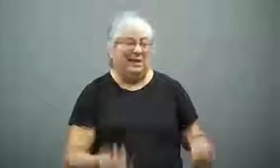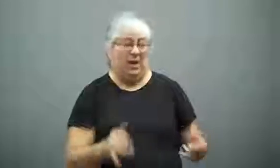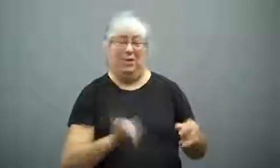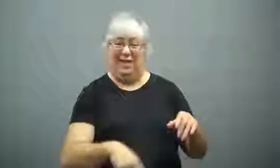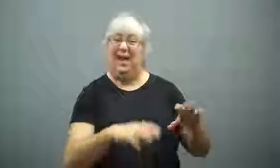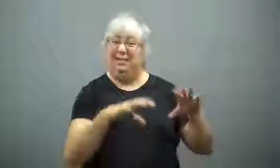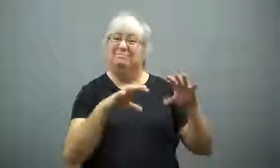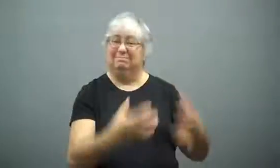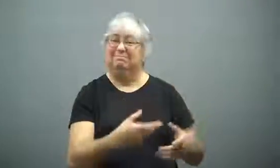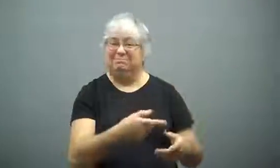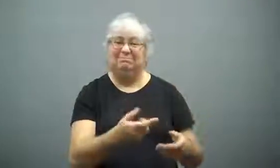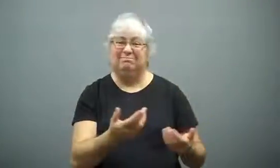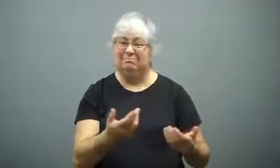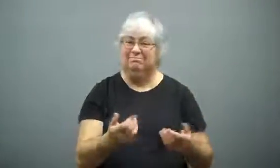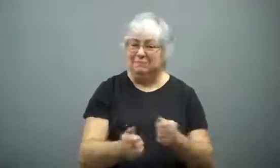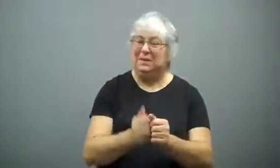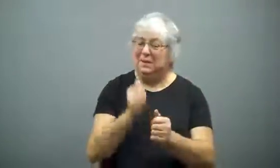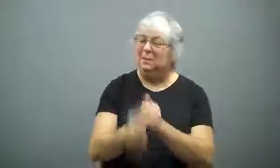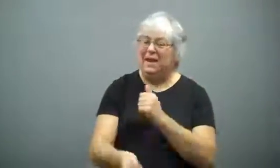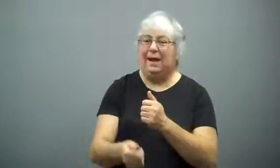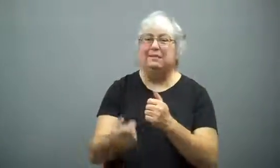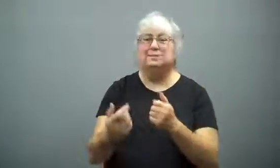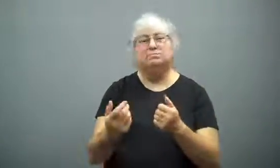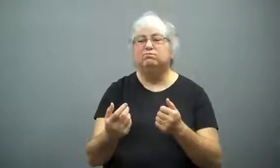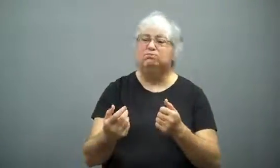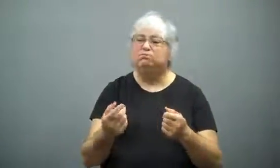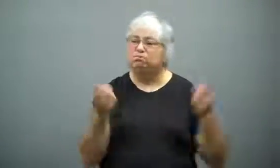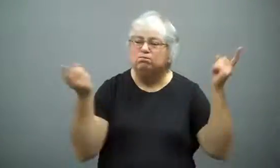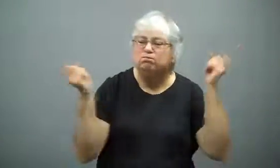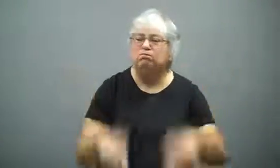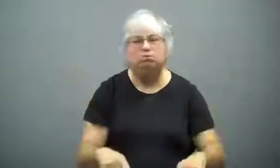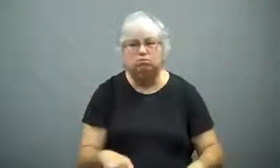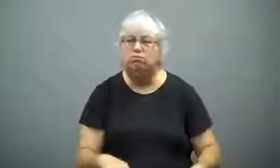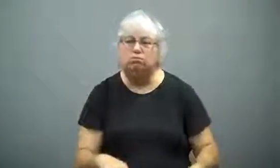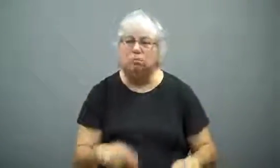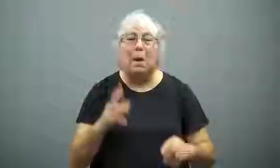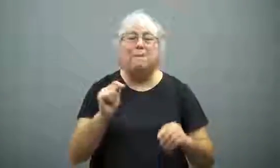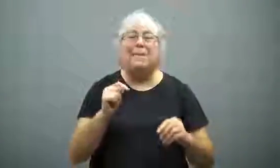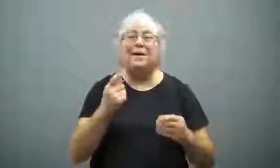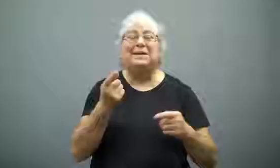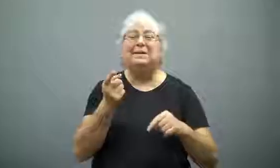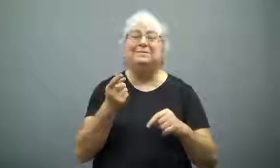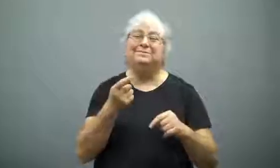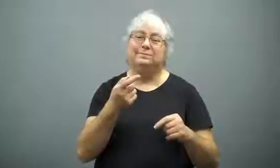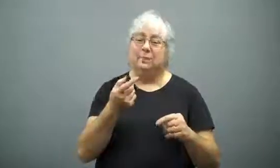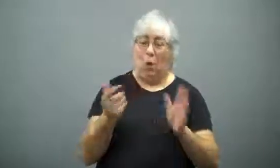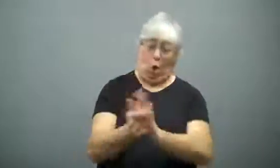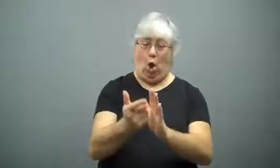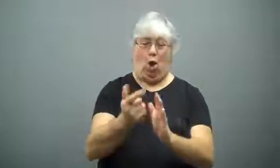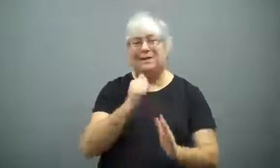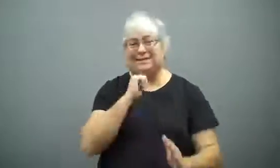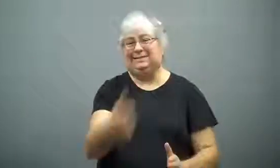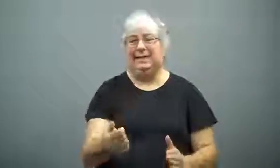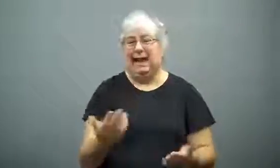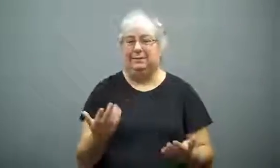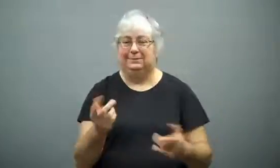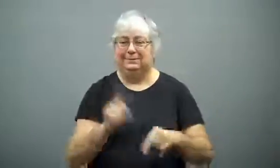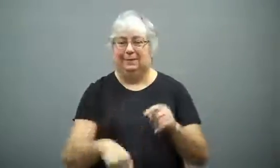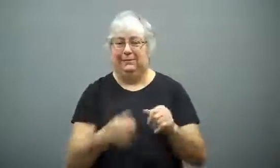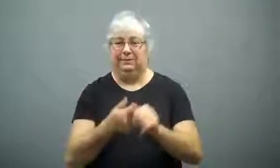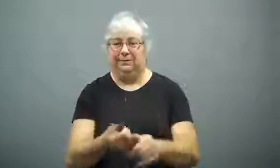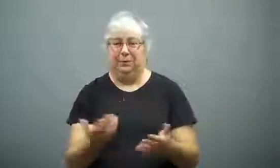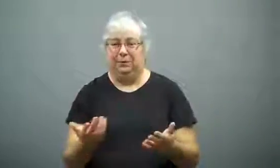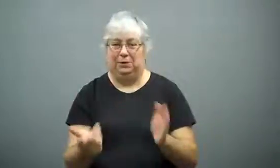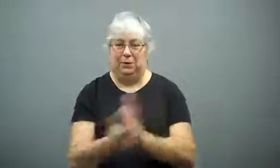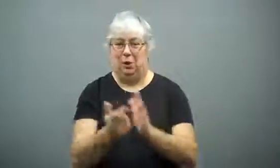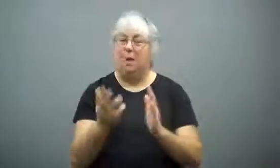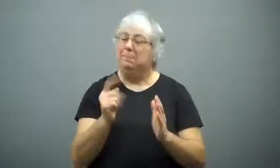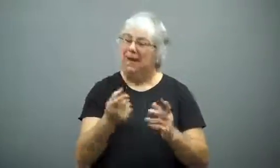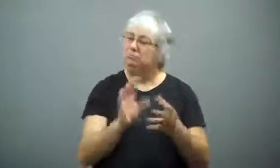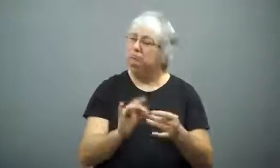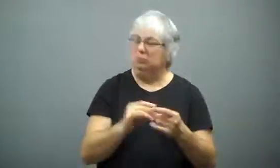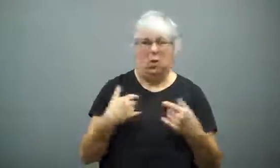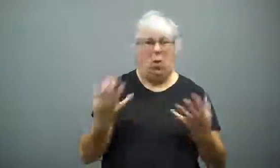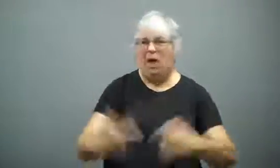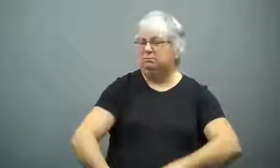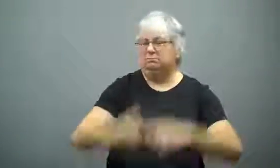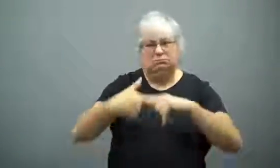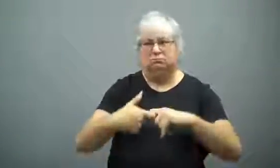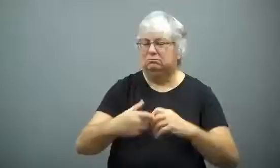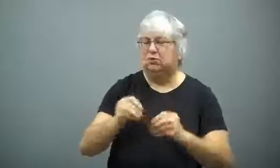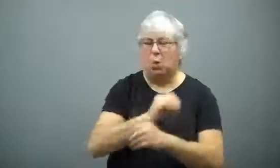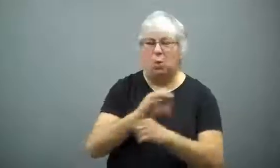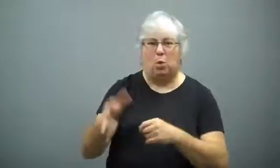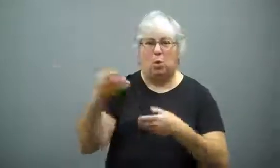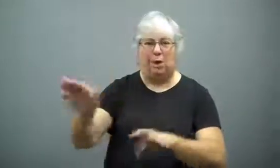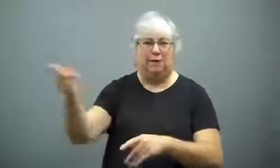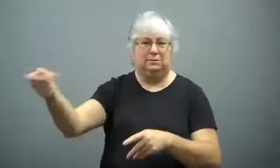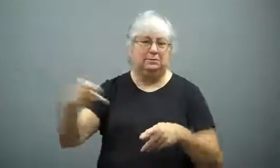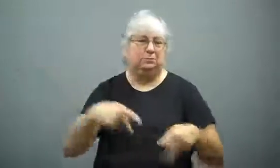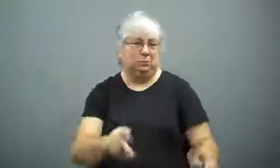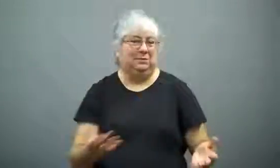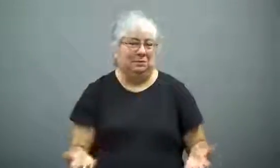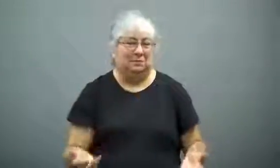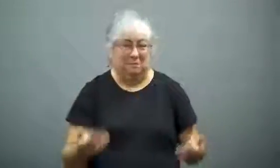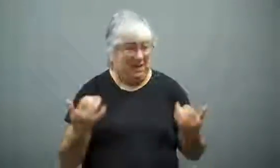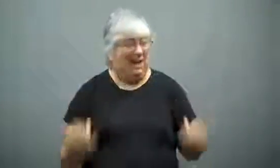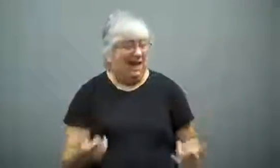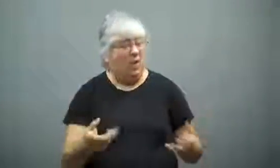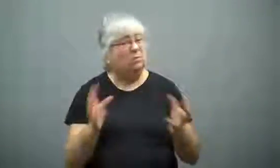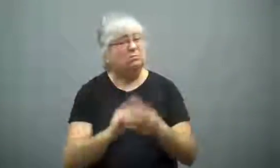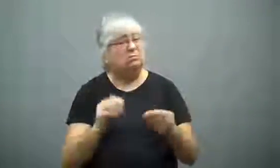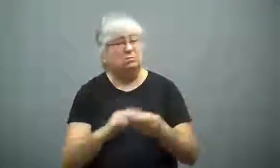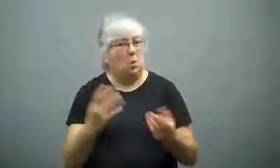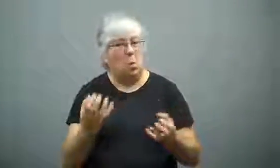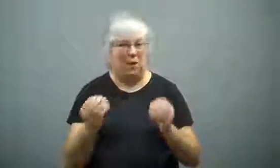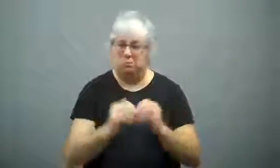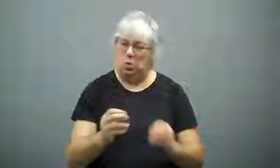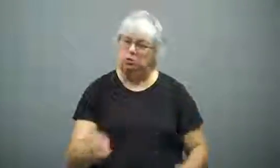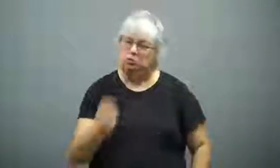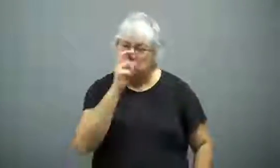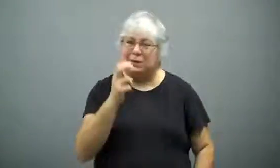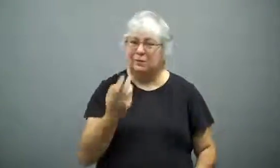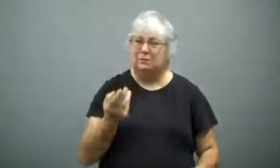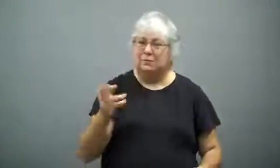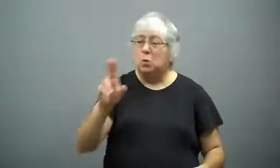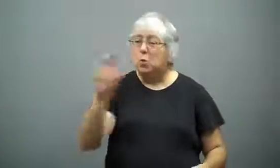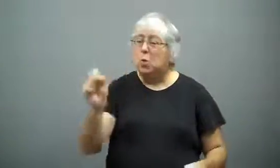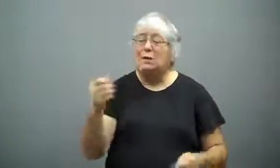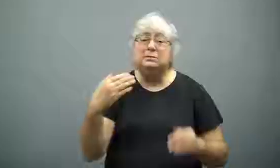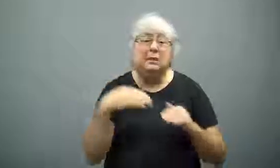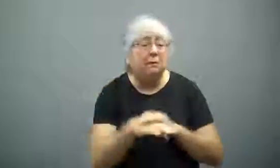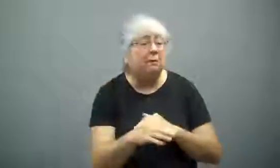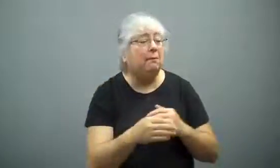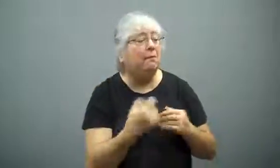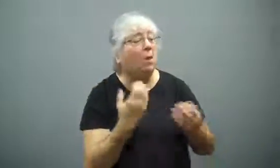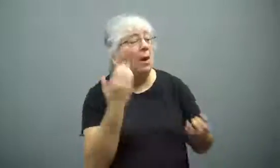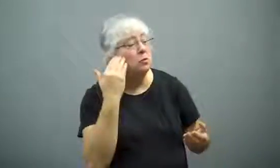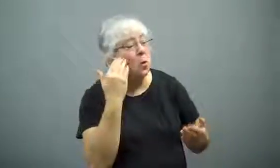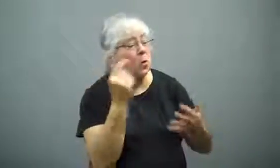It has passed a non binding resolution to withdraw access.